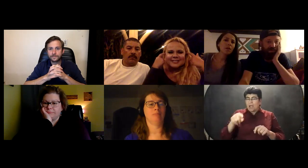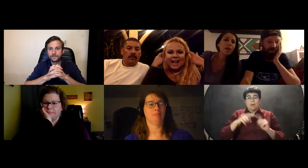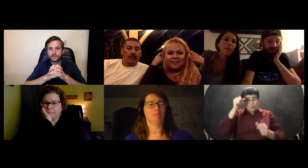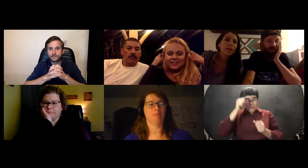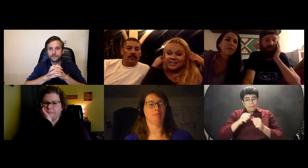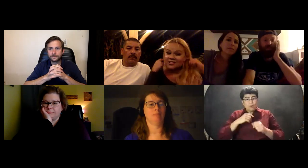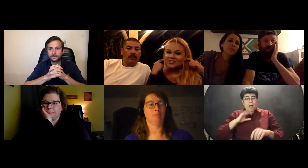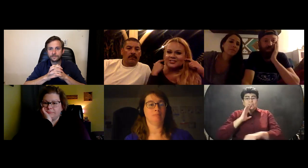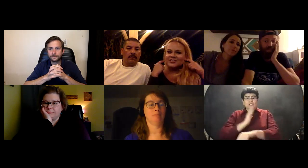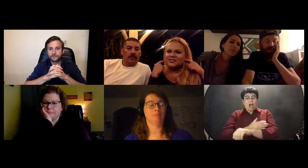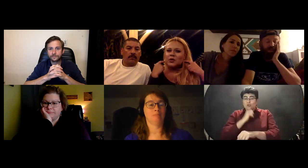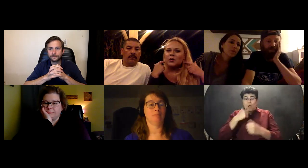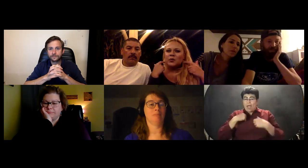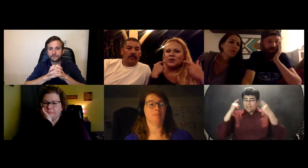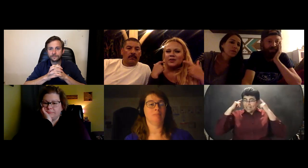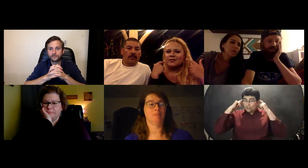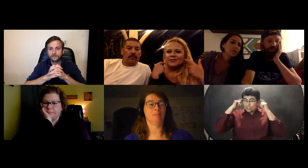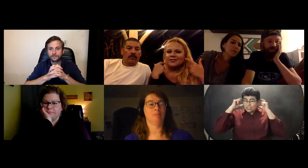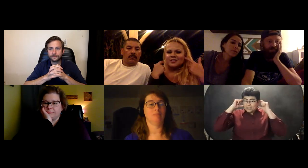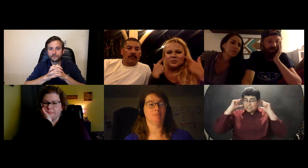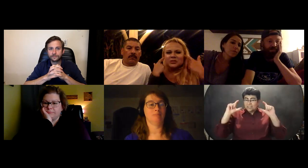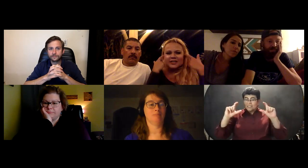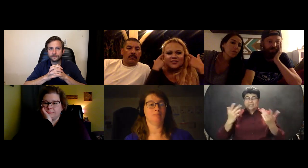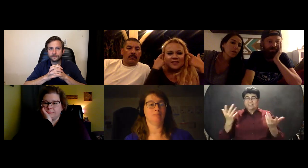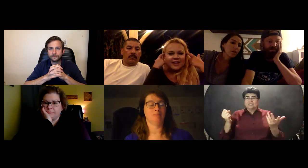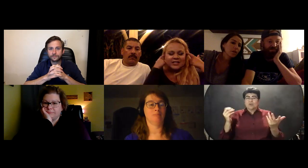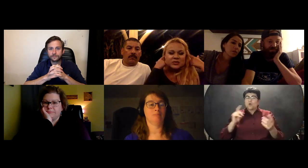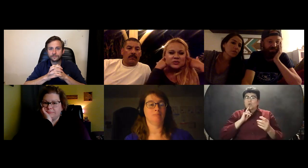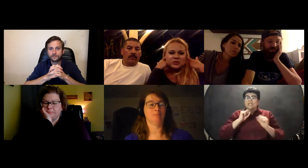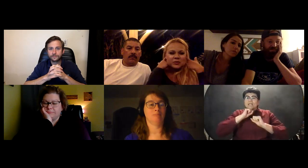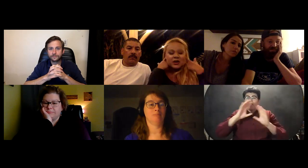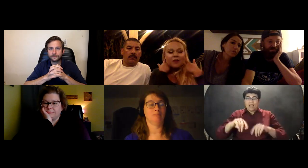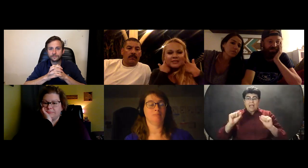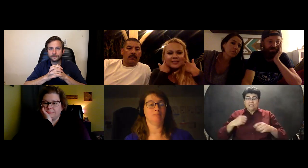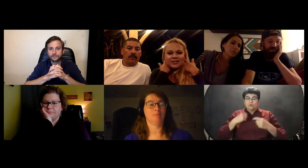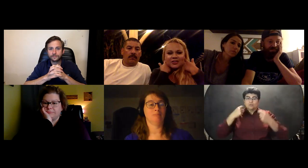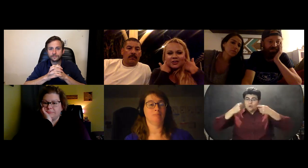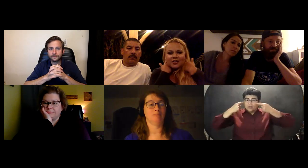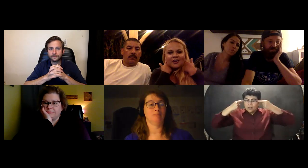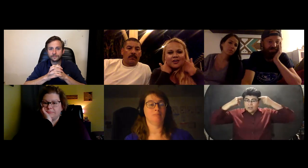have the ears so there's really nothing that i can do to